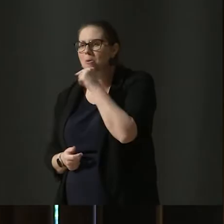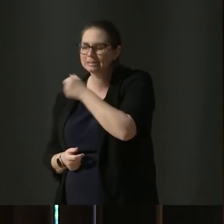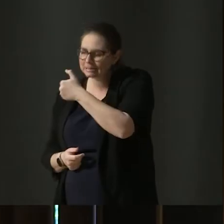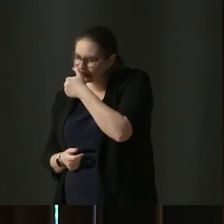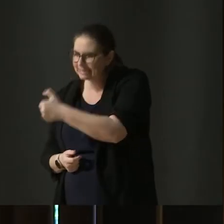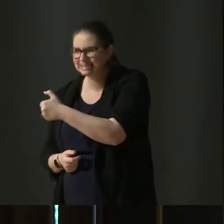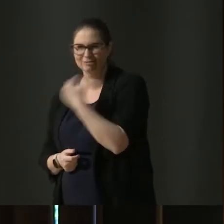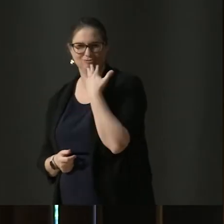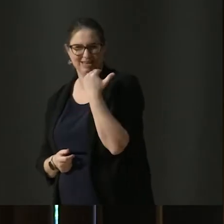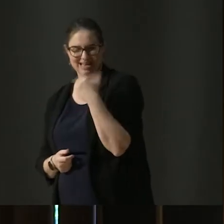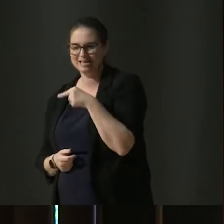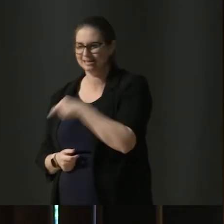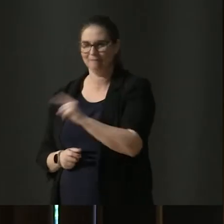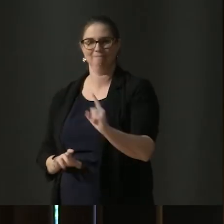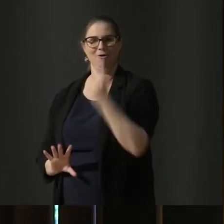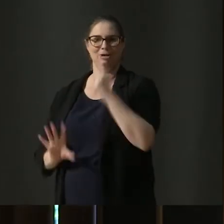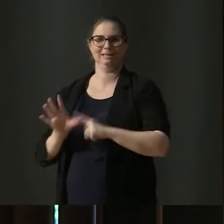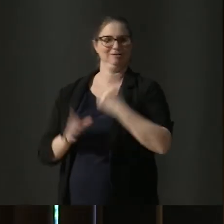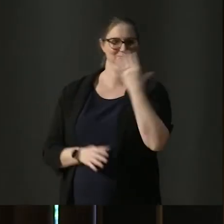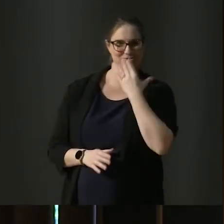and he had a diagnosis of autism and ADHD.